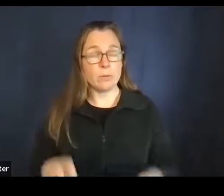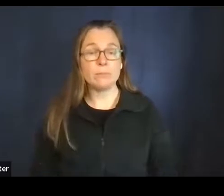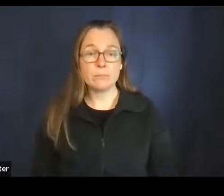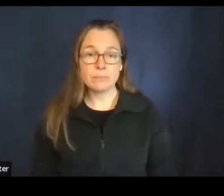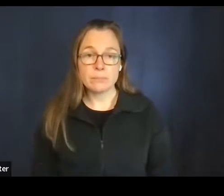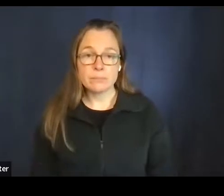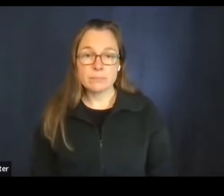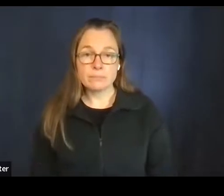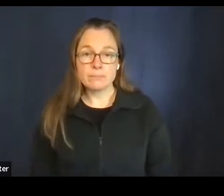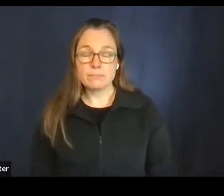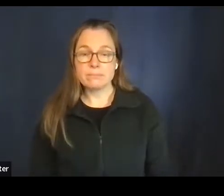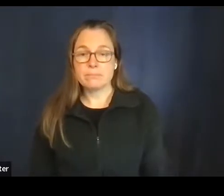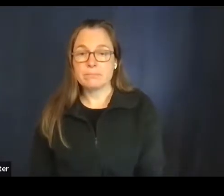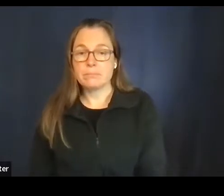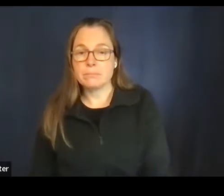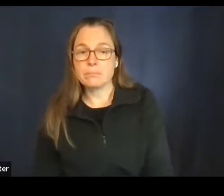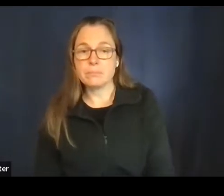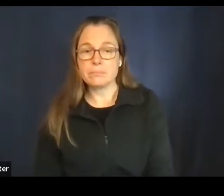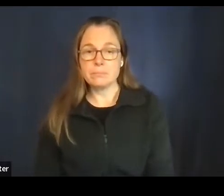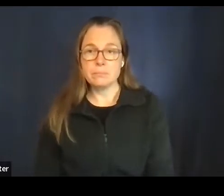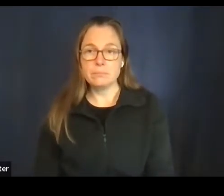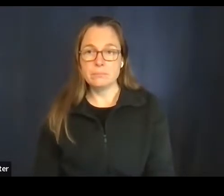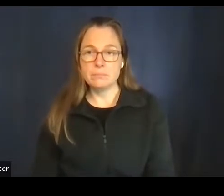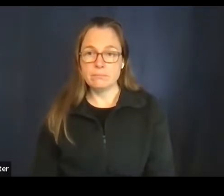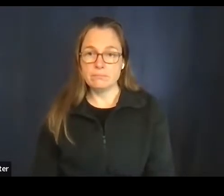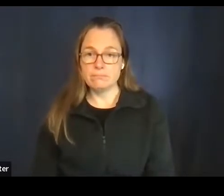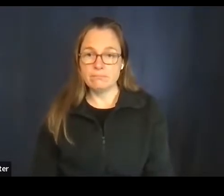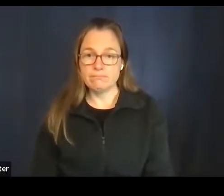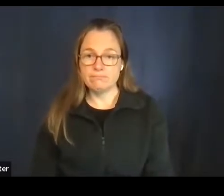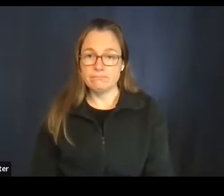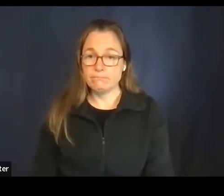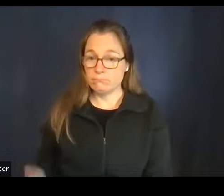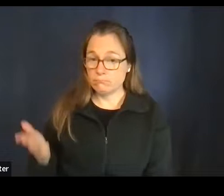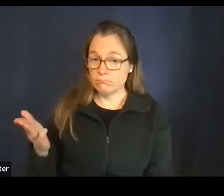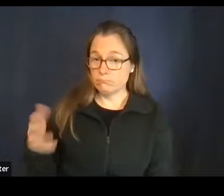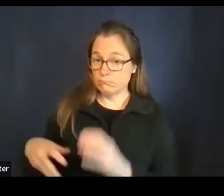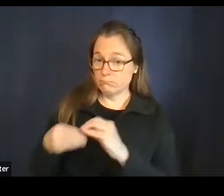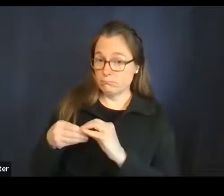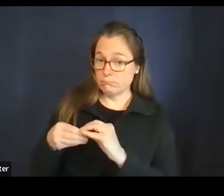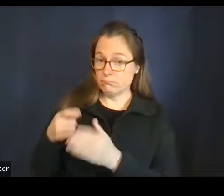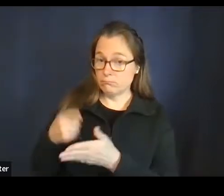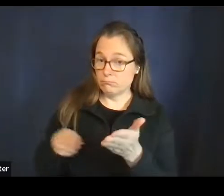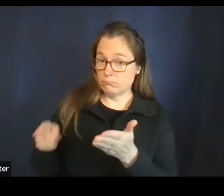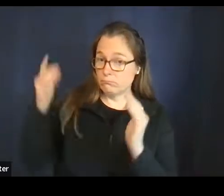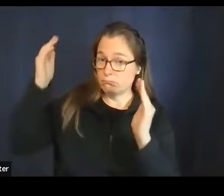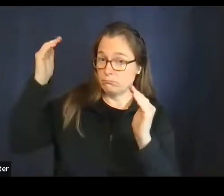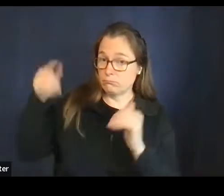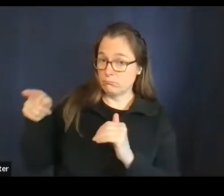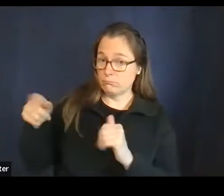But I think that what do want to speak to what the charter commission was expecting in terms of the district commission?